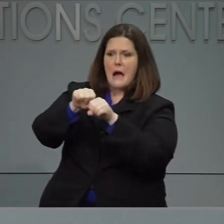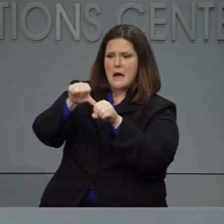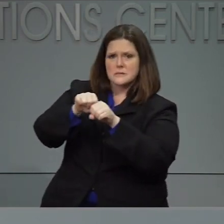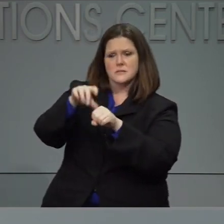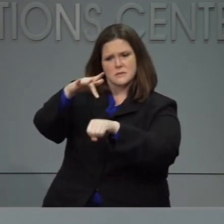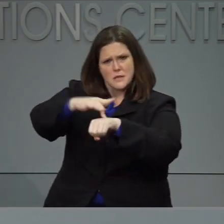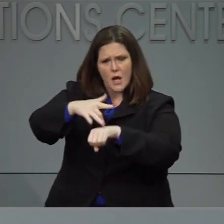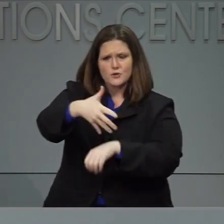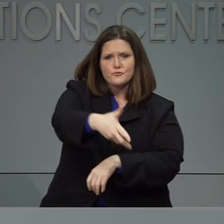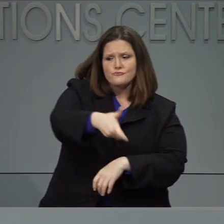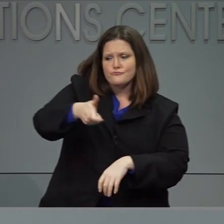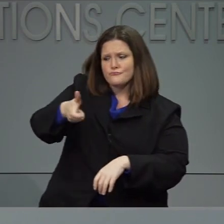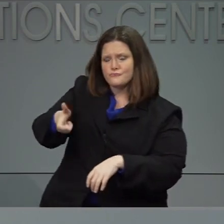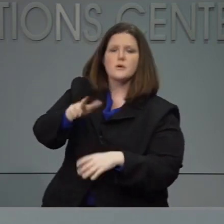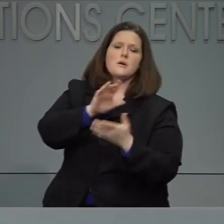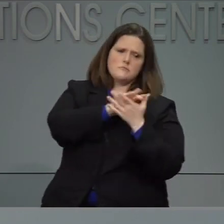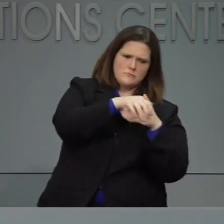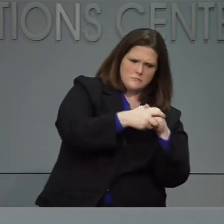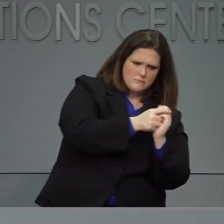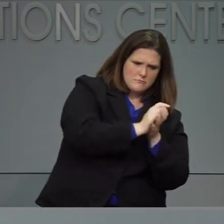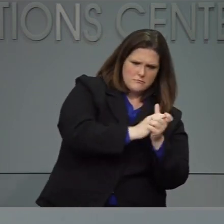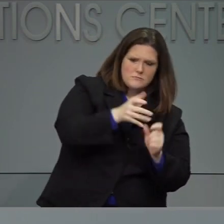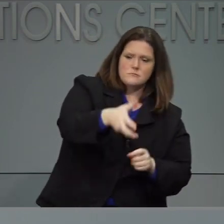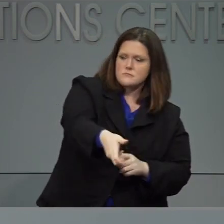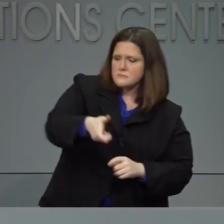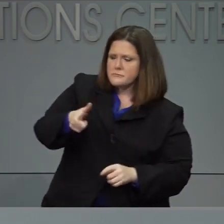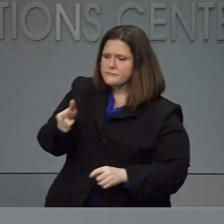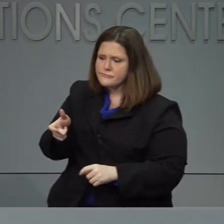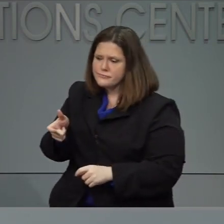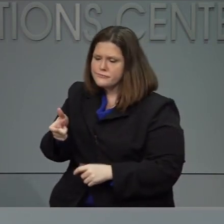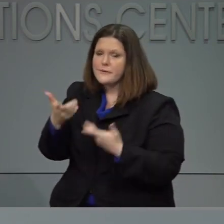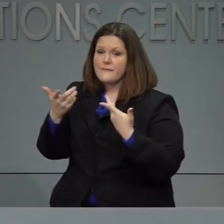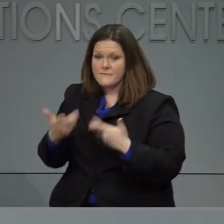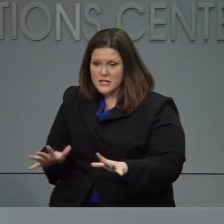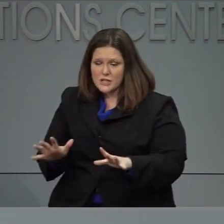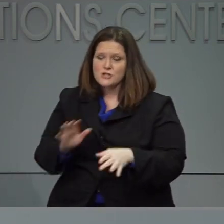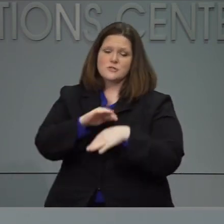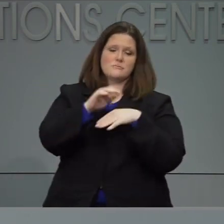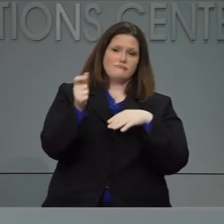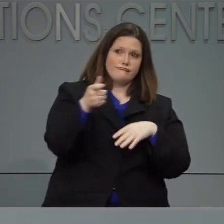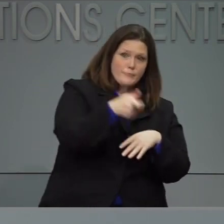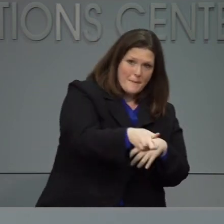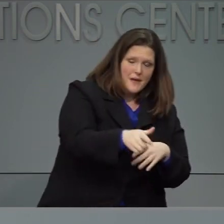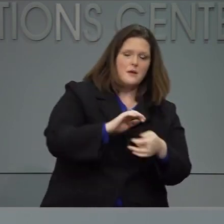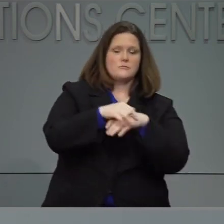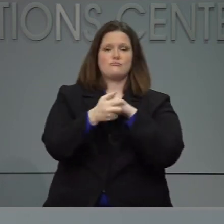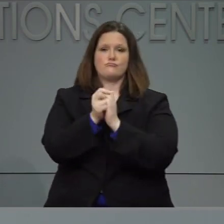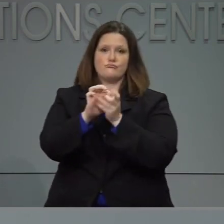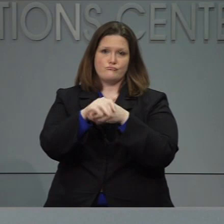BRING YOUR HAND SANITIZER WITH YOU AND YOUR CAR IN YOUR PURSE IN YOUR POCKET AND USE IT OFTEN.